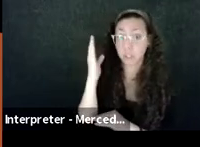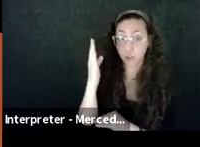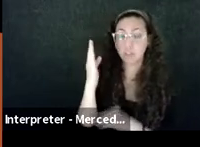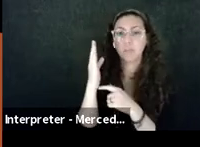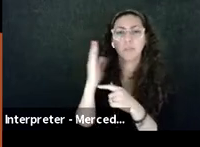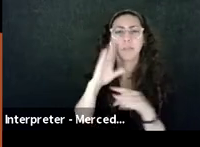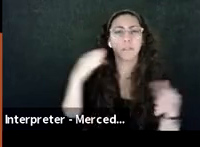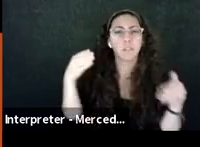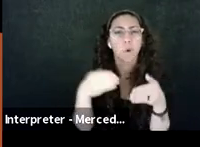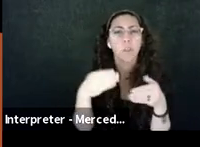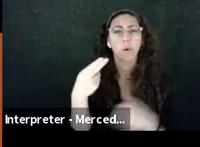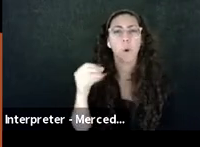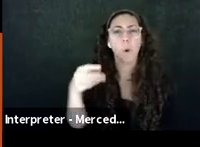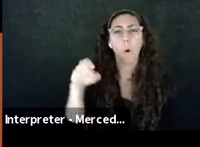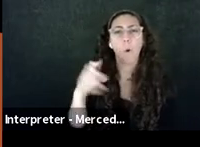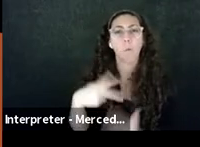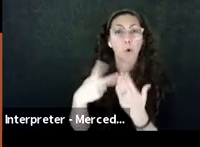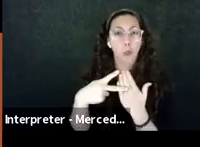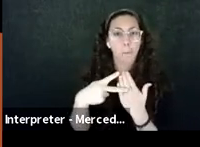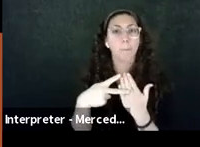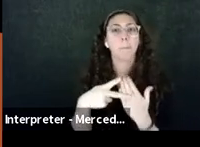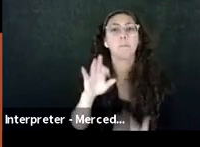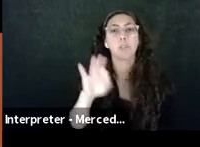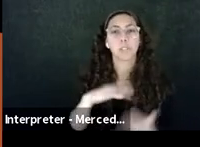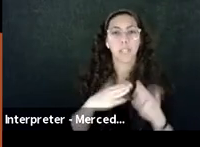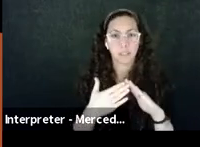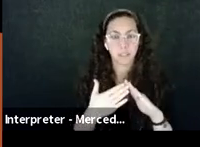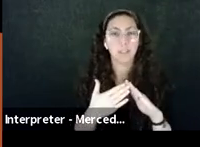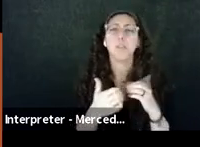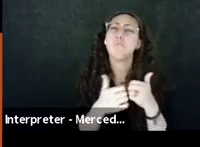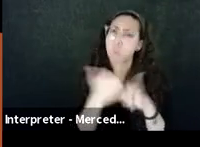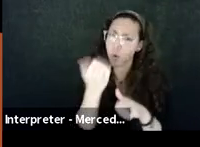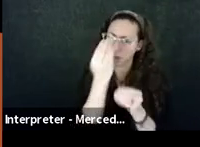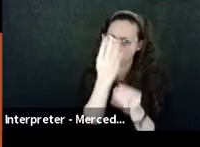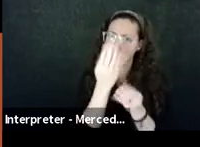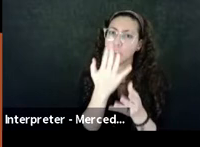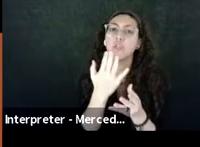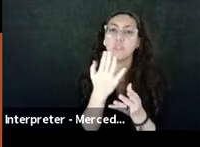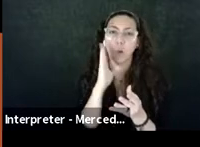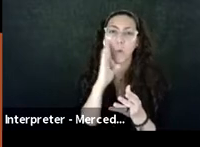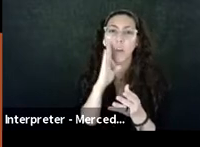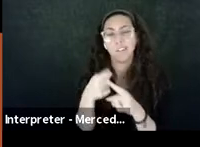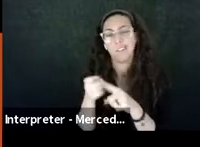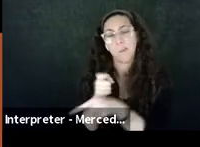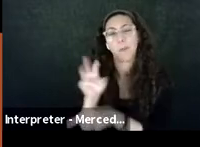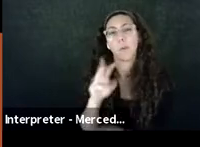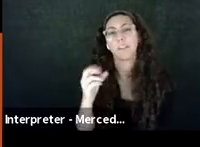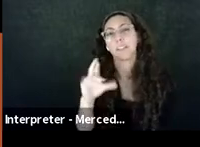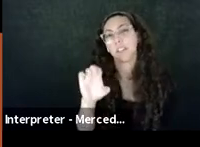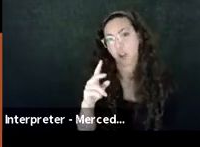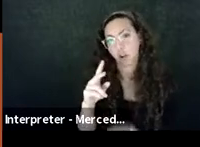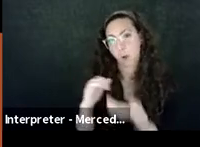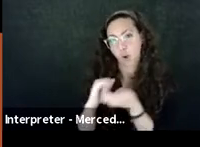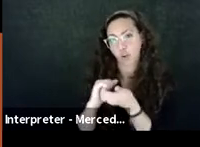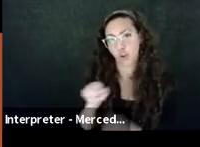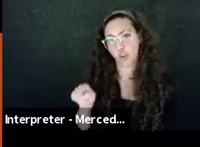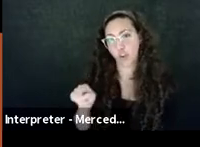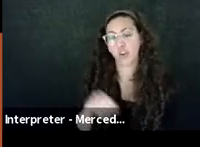Natalie Chavez: The hope program at Fresno City. But really, the majority of our information today is going to be coming from our WEST CARE partner. So I'm going to take this opportunity to kind of